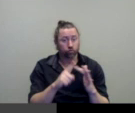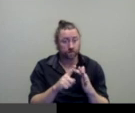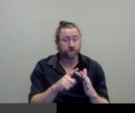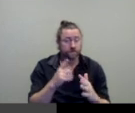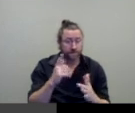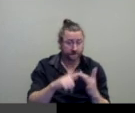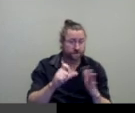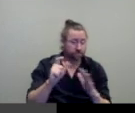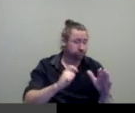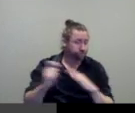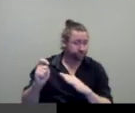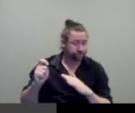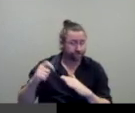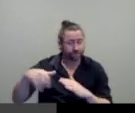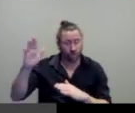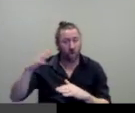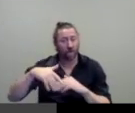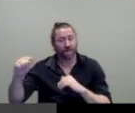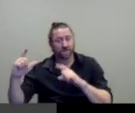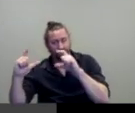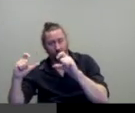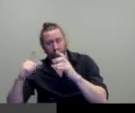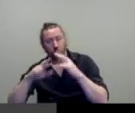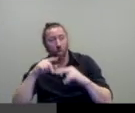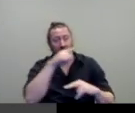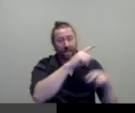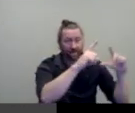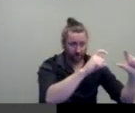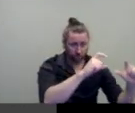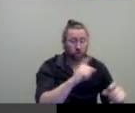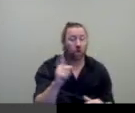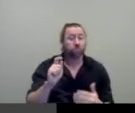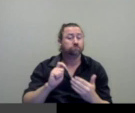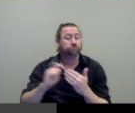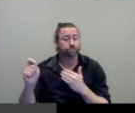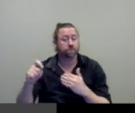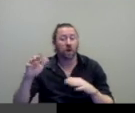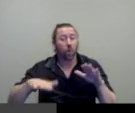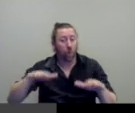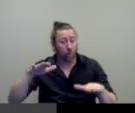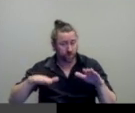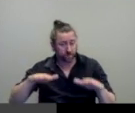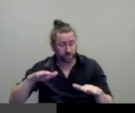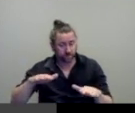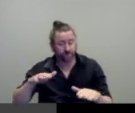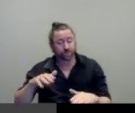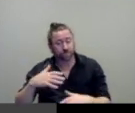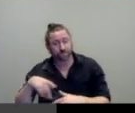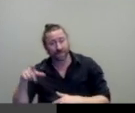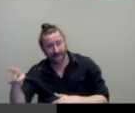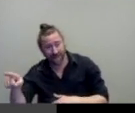his artworks he has especially been taken to court over images that he has appropriated from